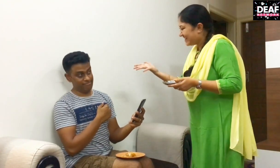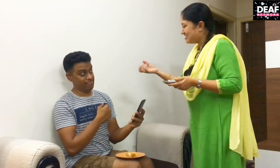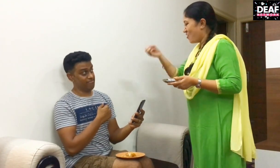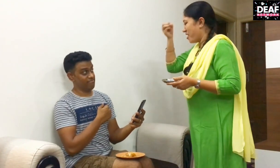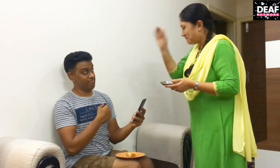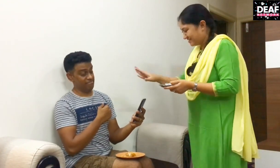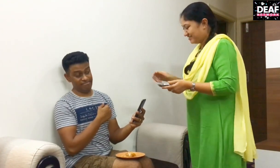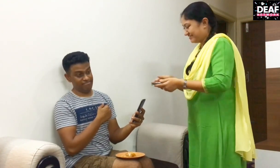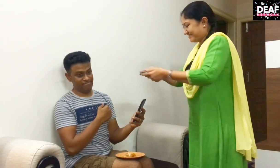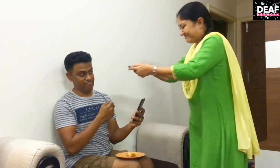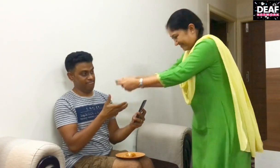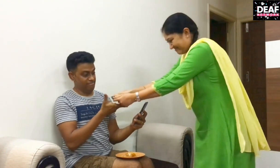Useless Son you are